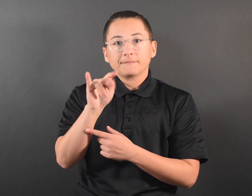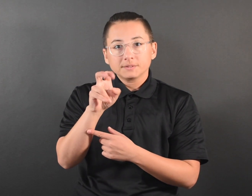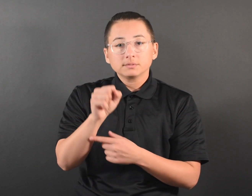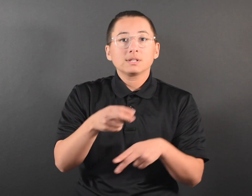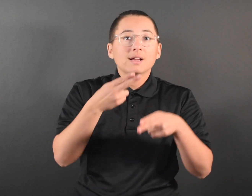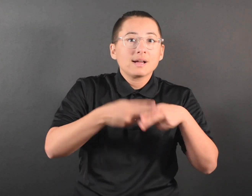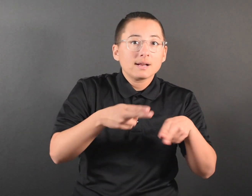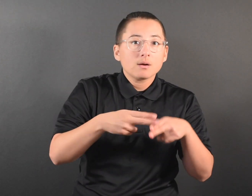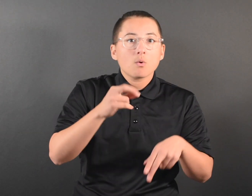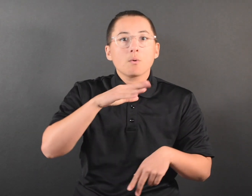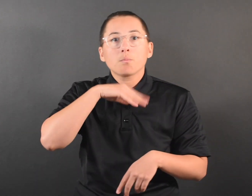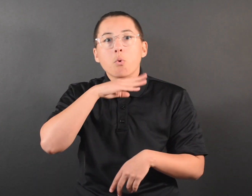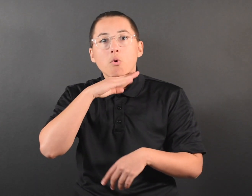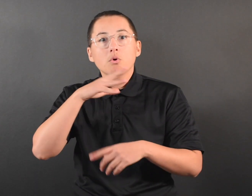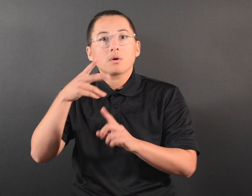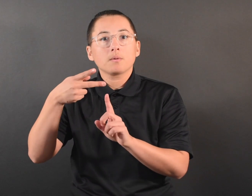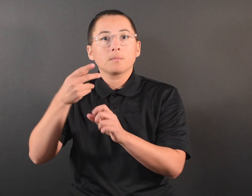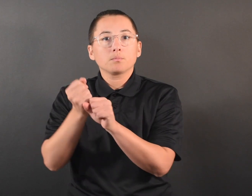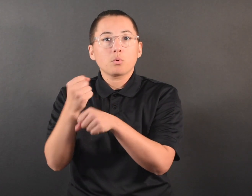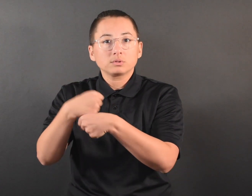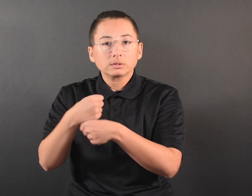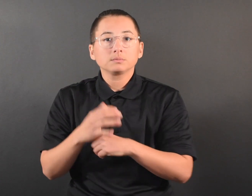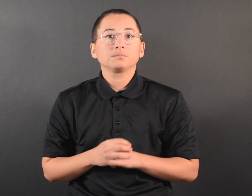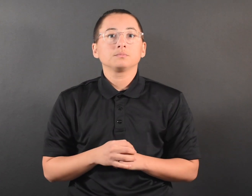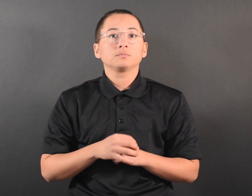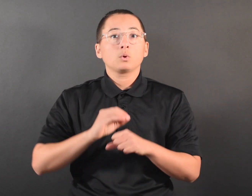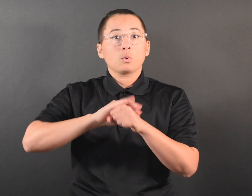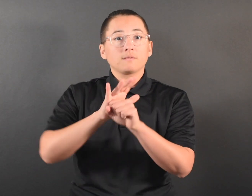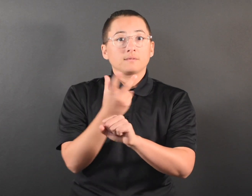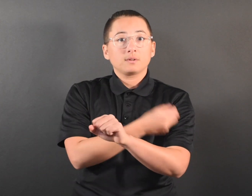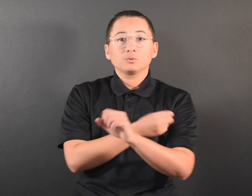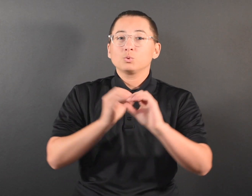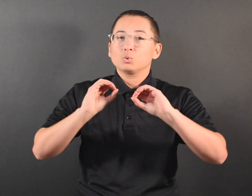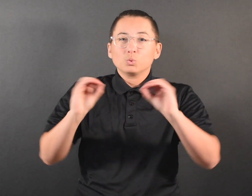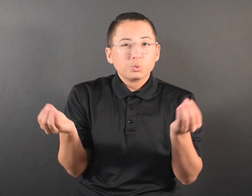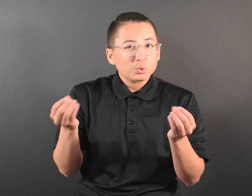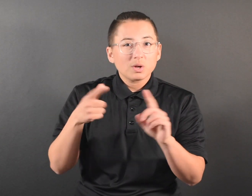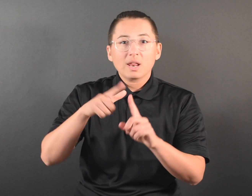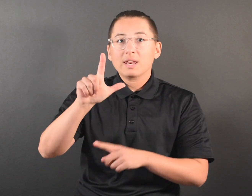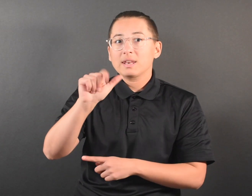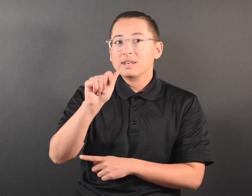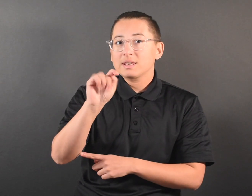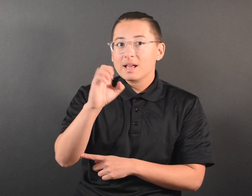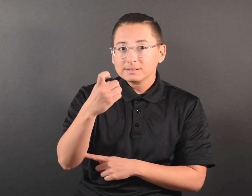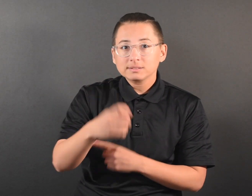COVID-19 vaccines do not contain: latex; preservatives; or any animal byproducts, including